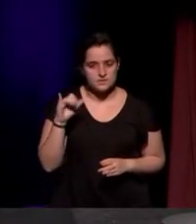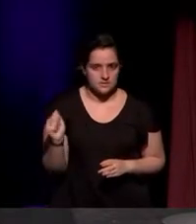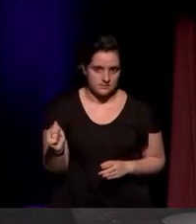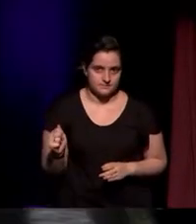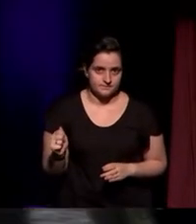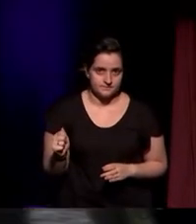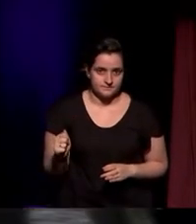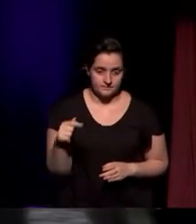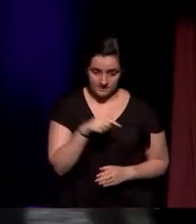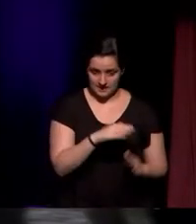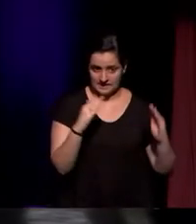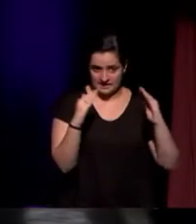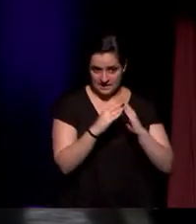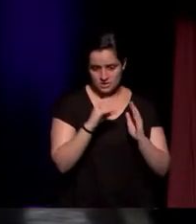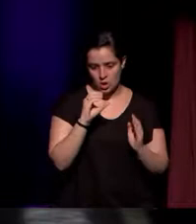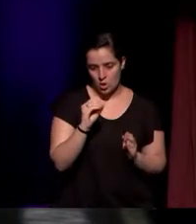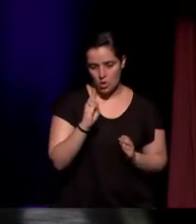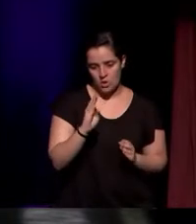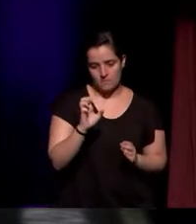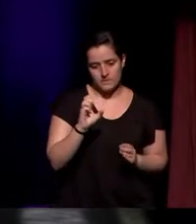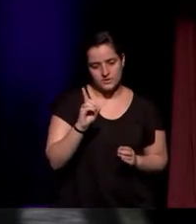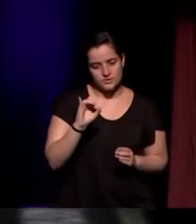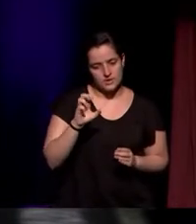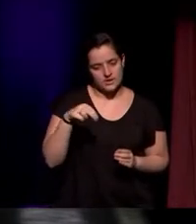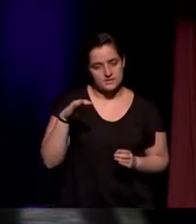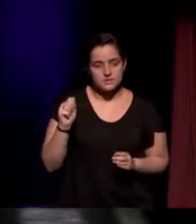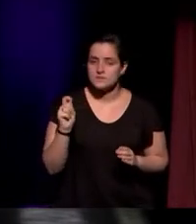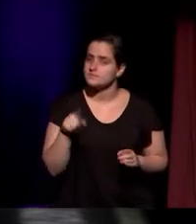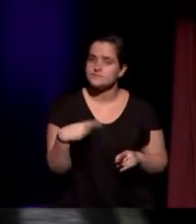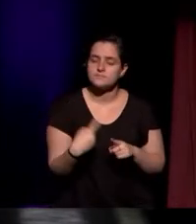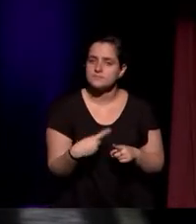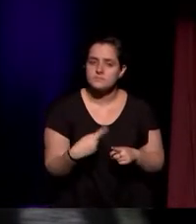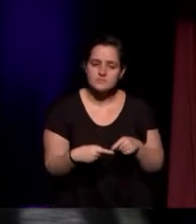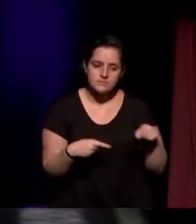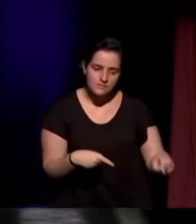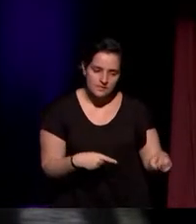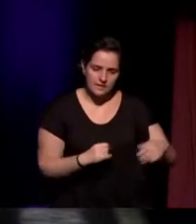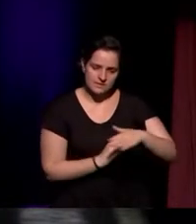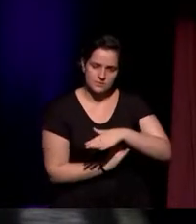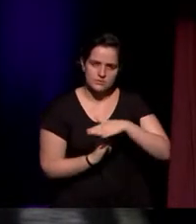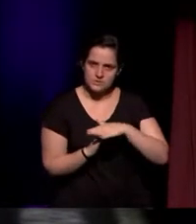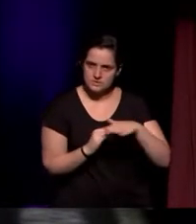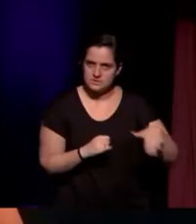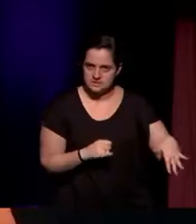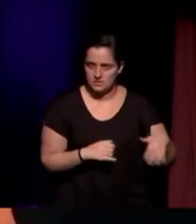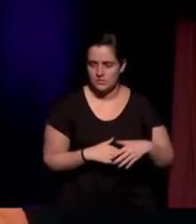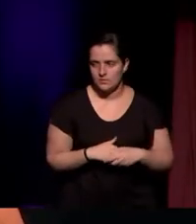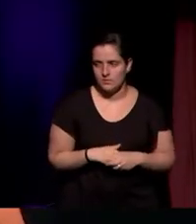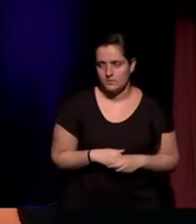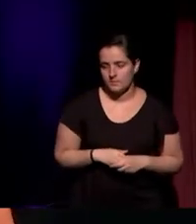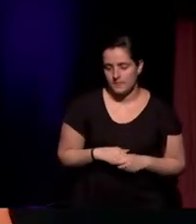in the House of Obedience for her… these institutions during a period ceased to exist,